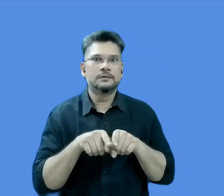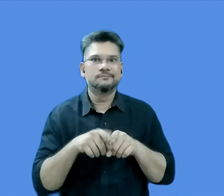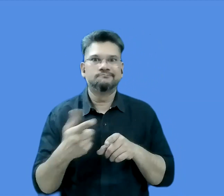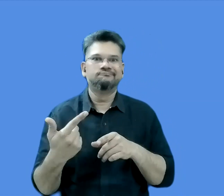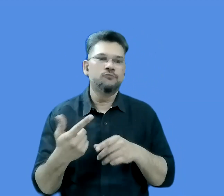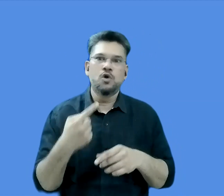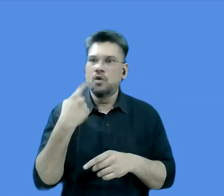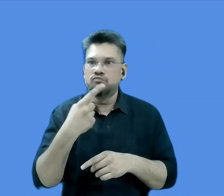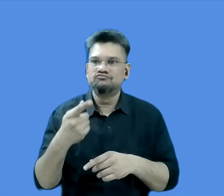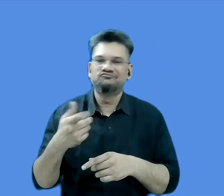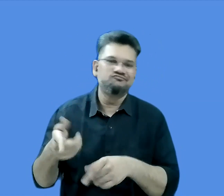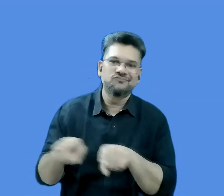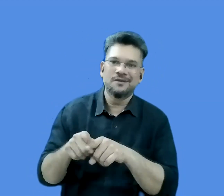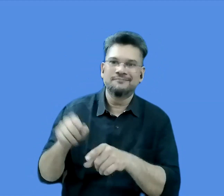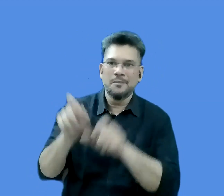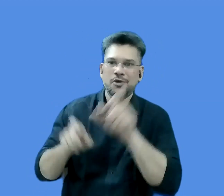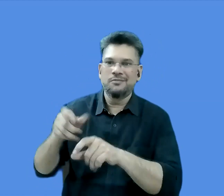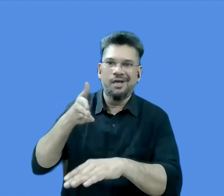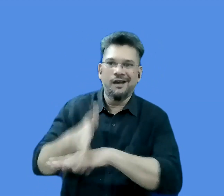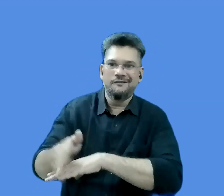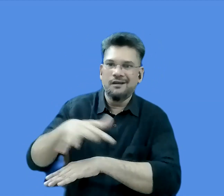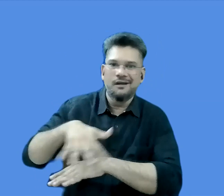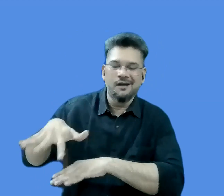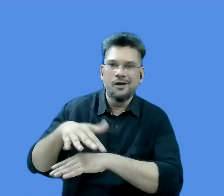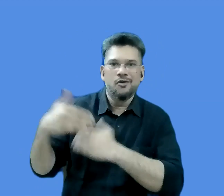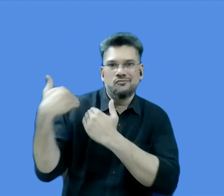gender work, gender based violence